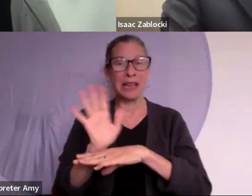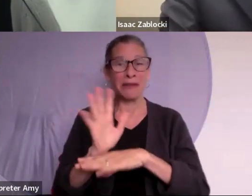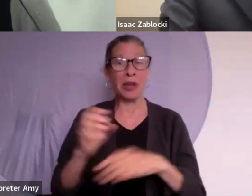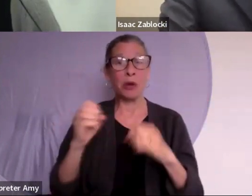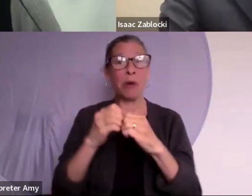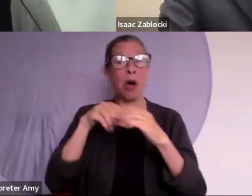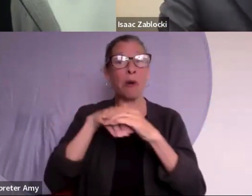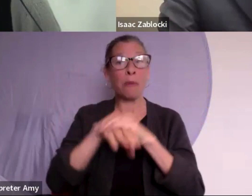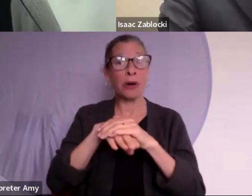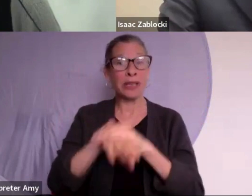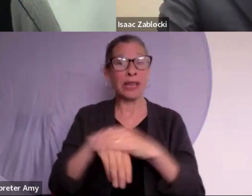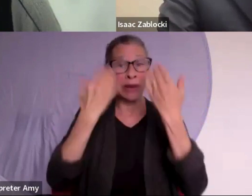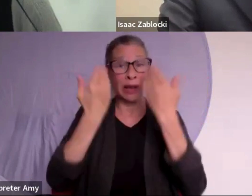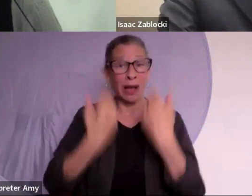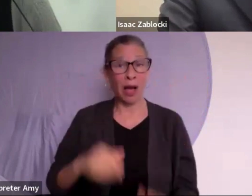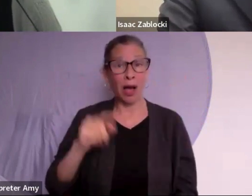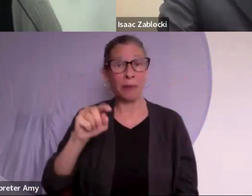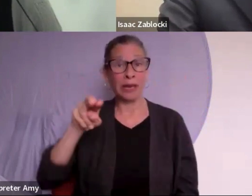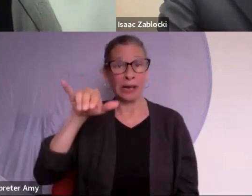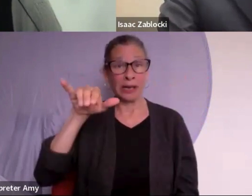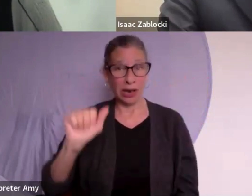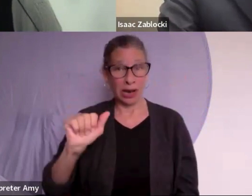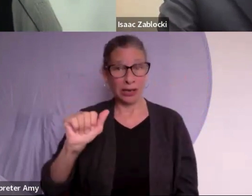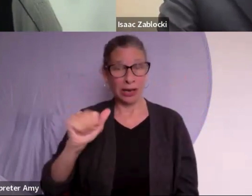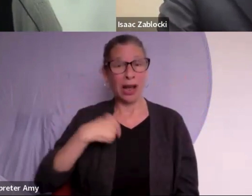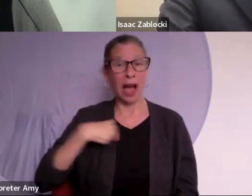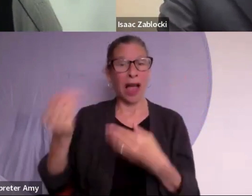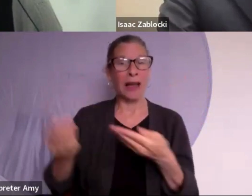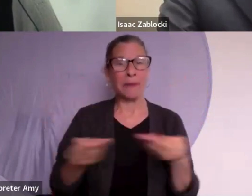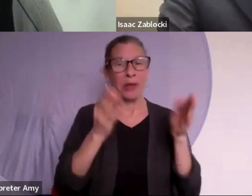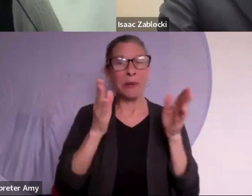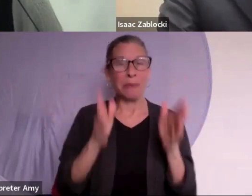Kalaitzidis and I will be the moderator for this session along